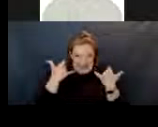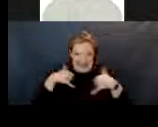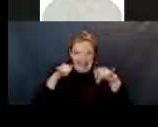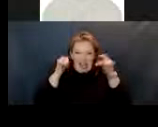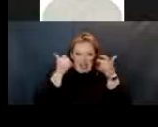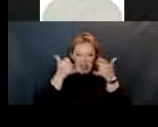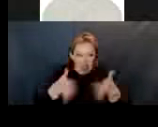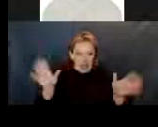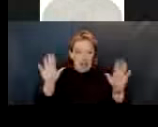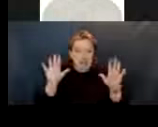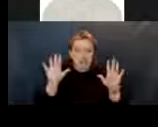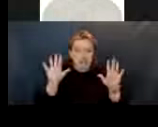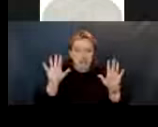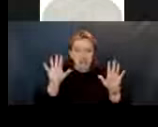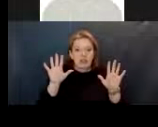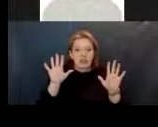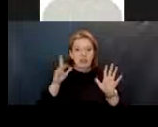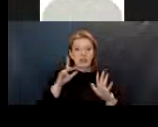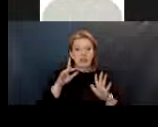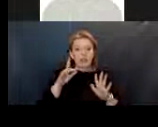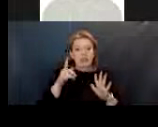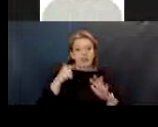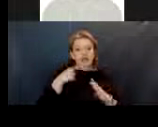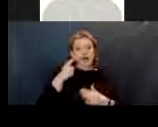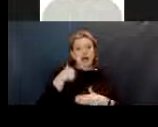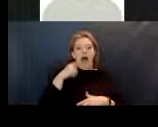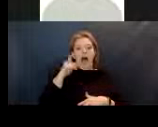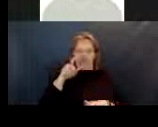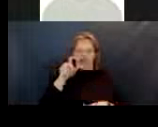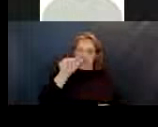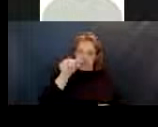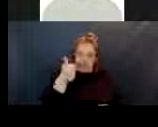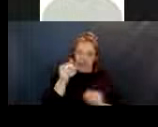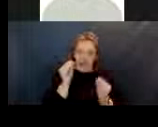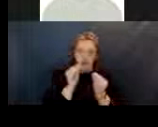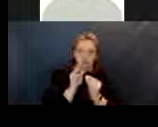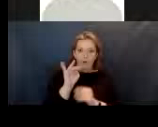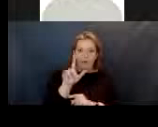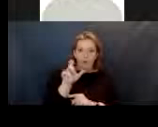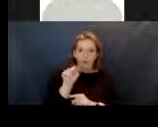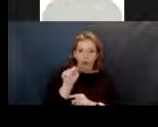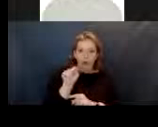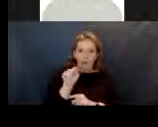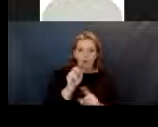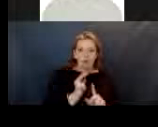So it cost me 10 more miles between North Cartwright Road, North Bogus Basin Road, and